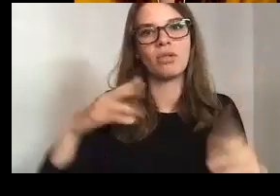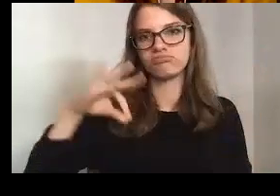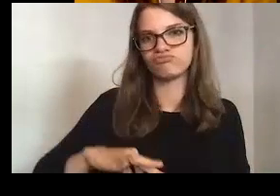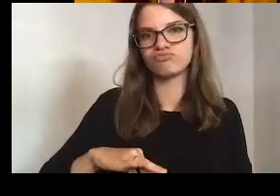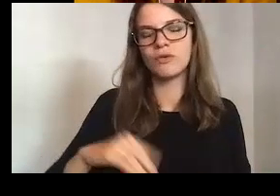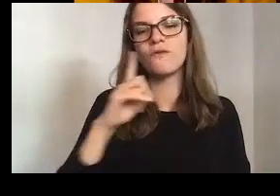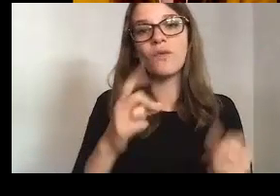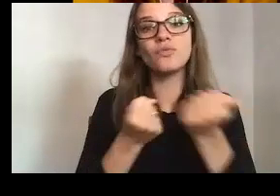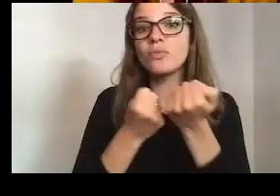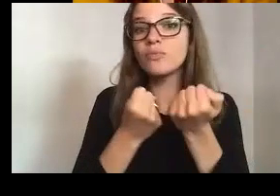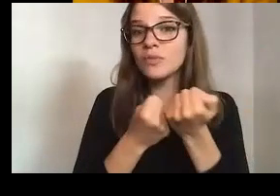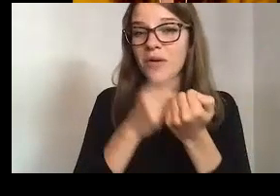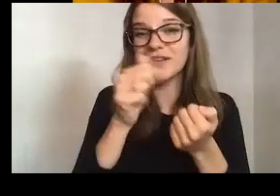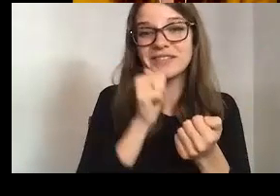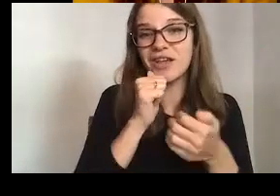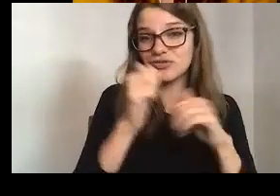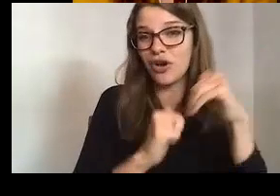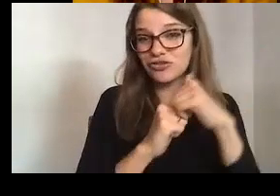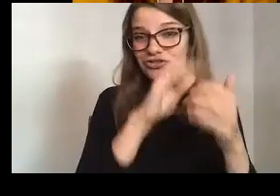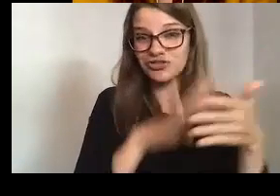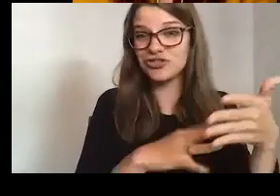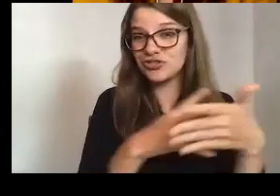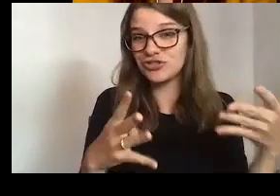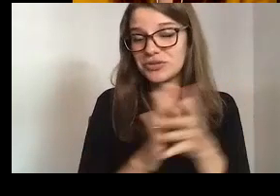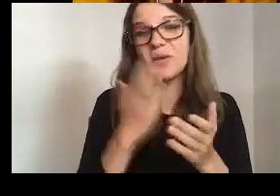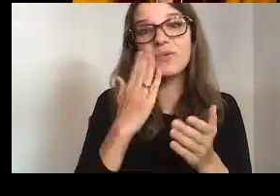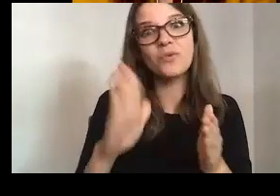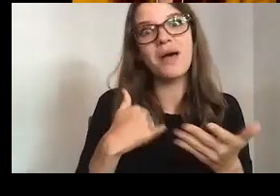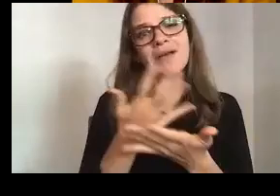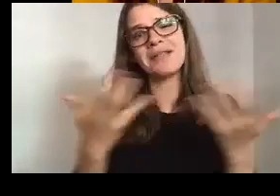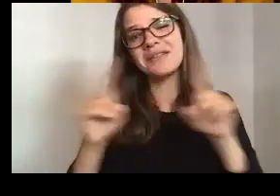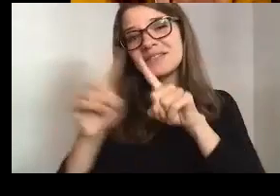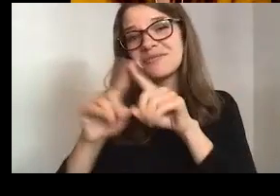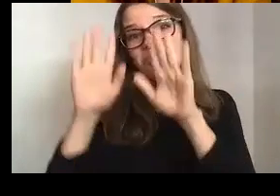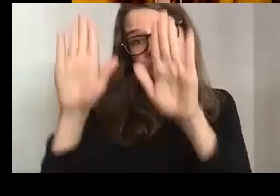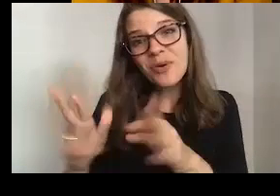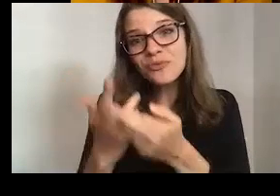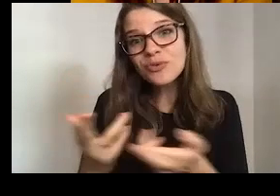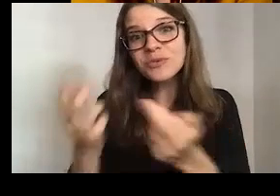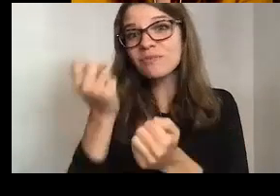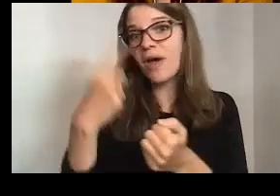structure and I know we have so many great resources you know I've included one with our